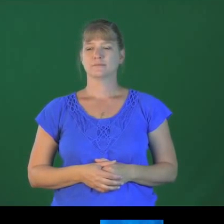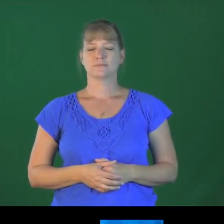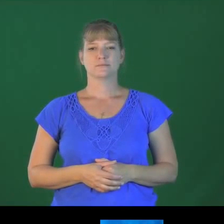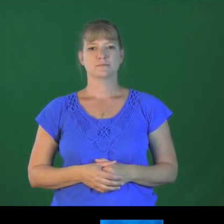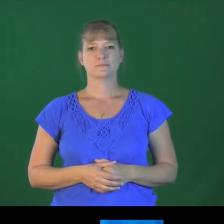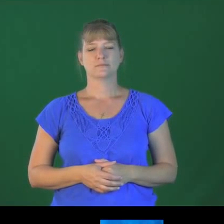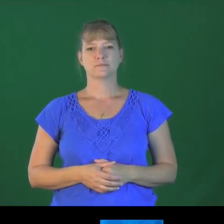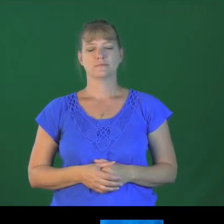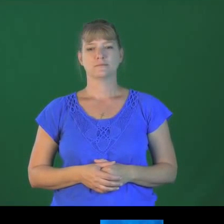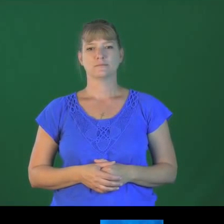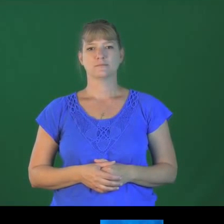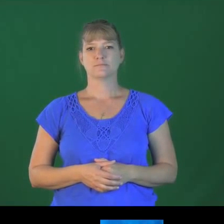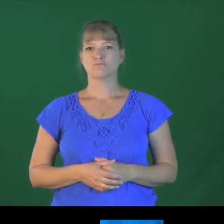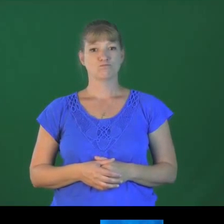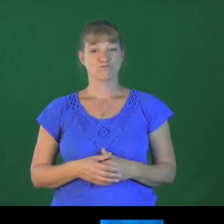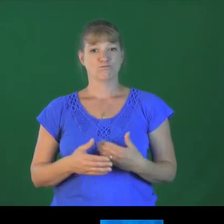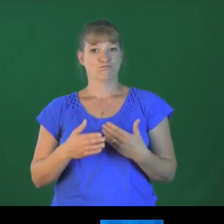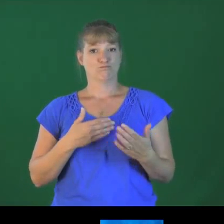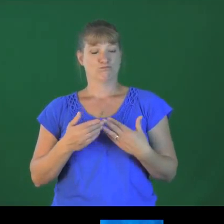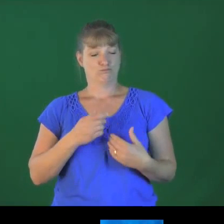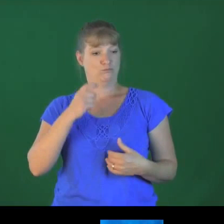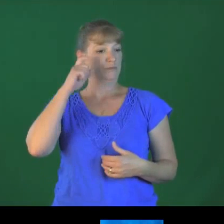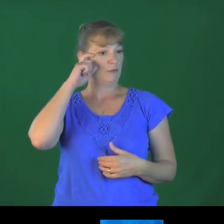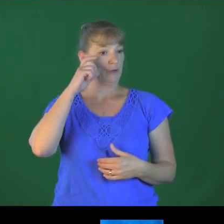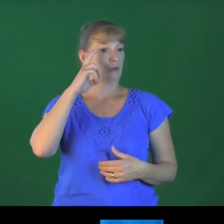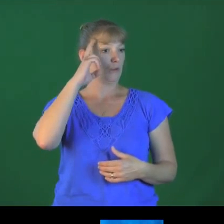Even if someone's wearing a hearing aid or a cochlear implant,